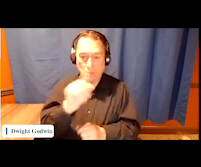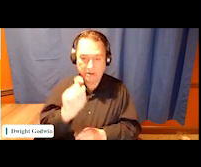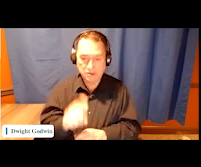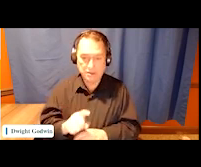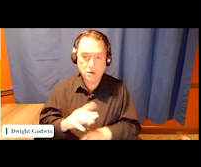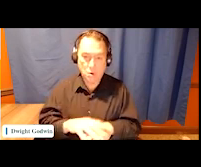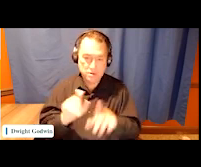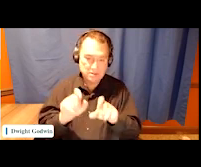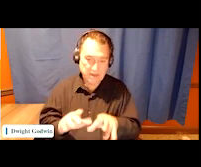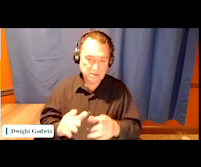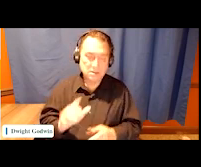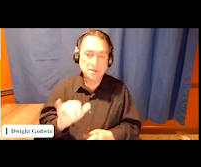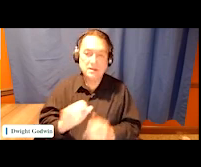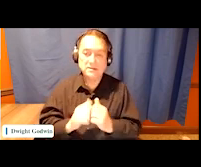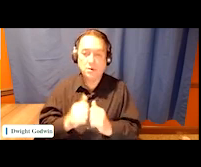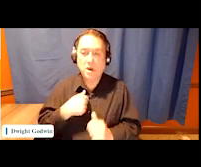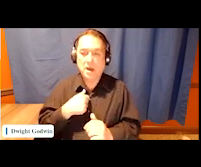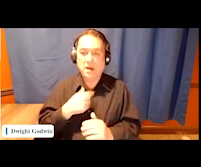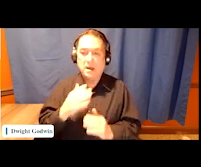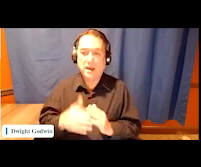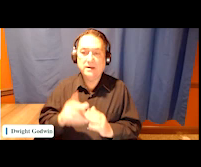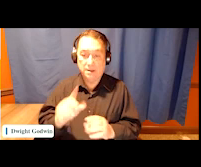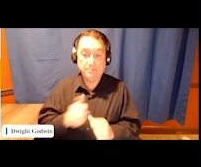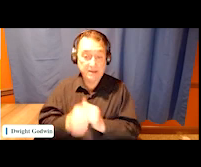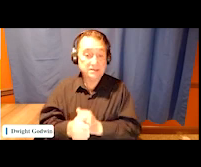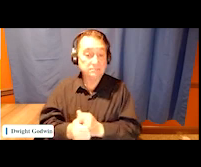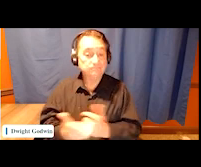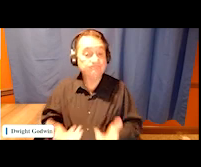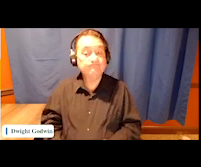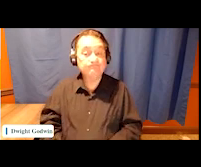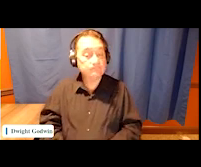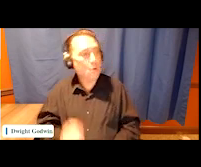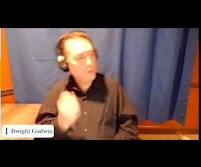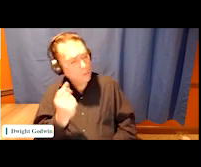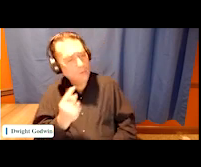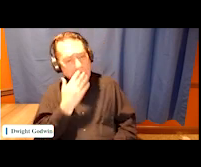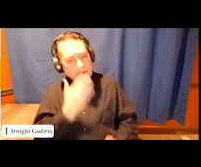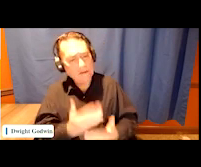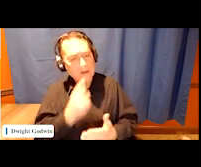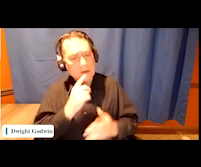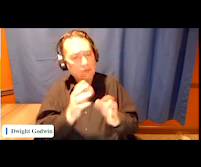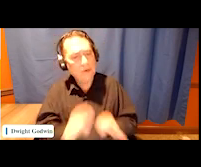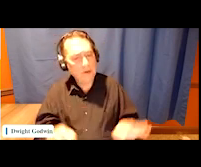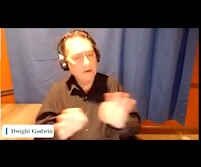and that's how I ended up passing. Got it. Thank you for that. That's important for others to hear, I think,